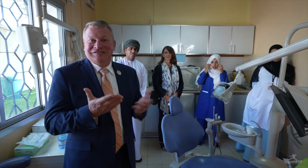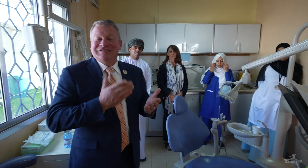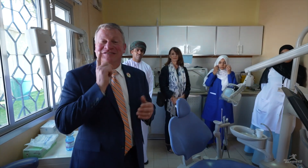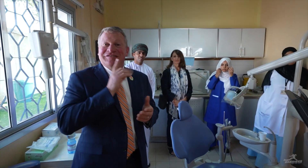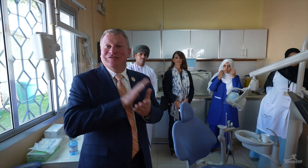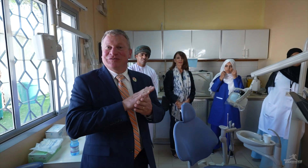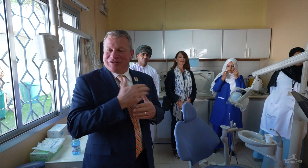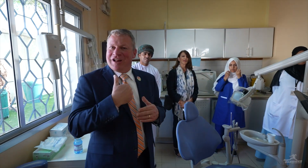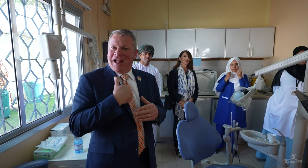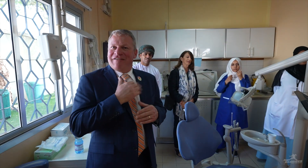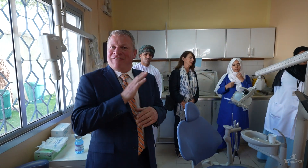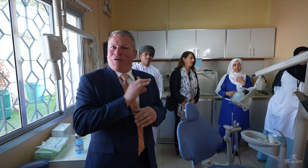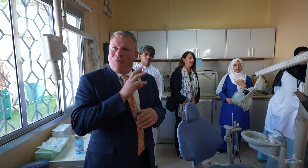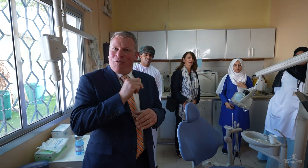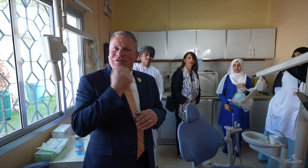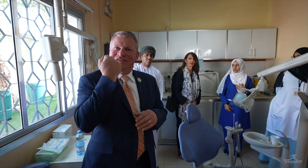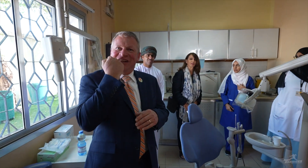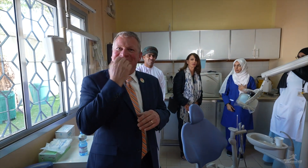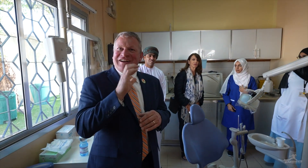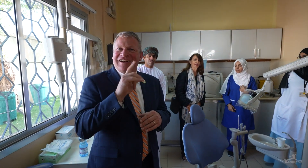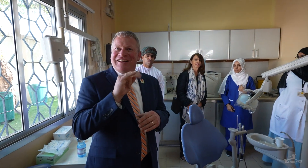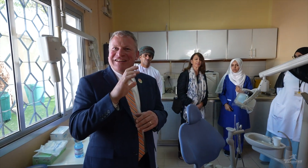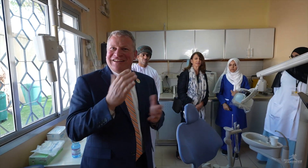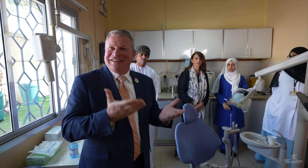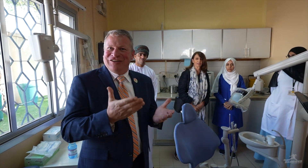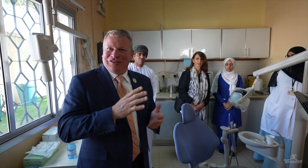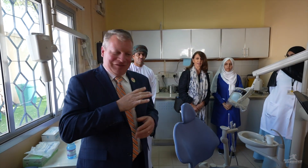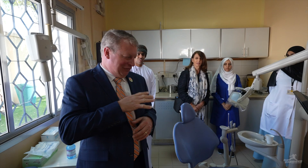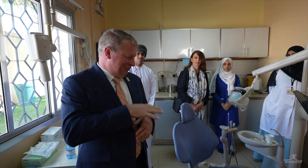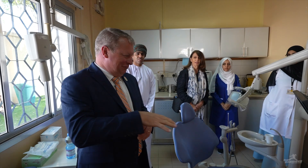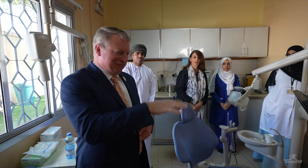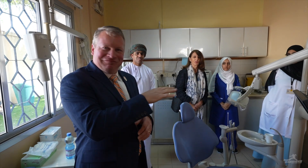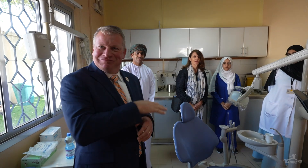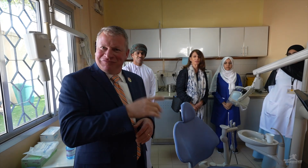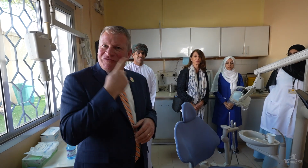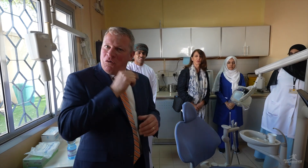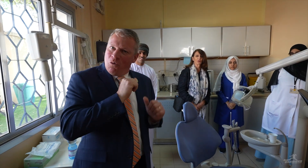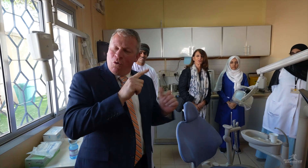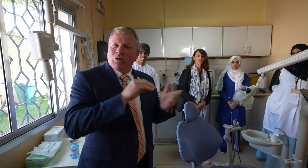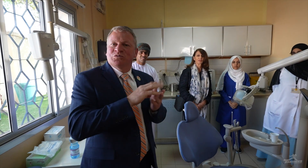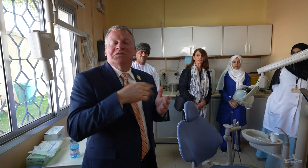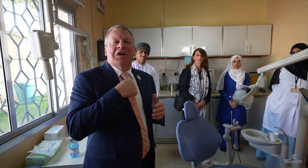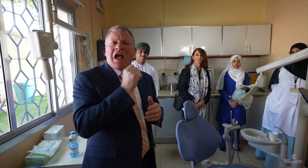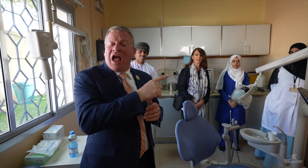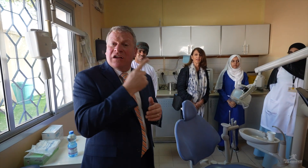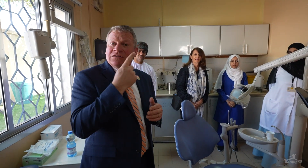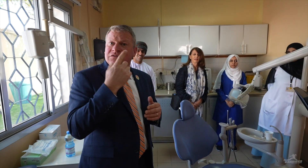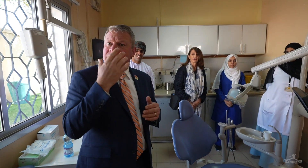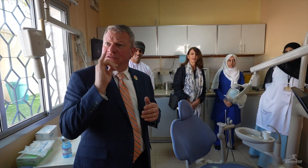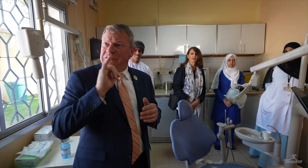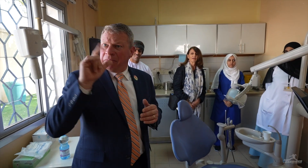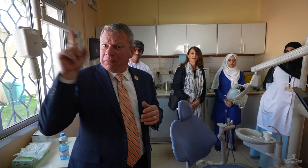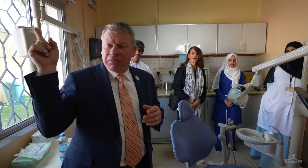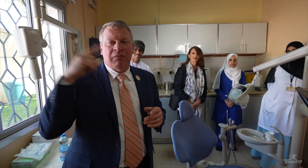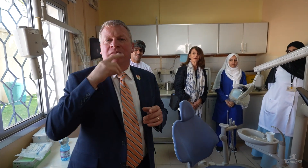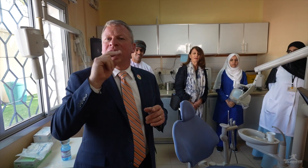This School for the Deaf has its own dental clinic right here, available to all students. I asked if this was typical of other schools,